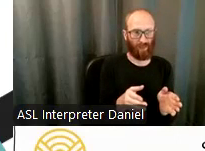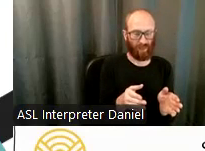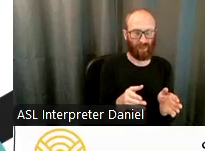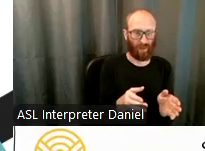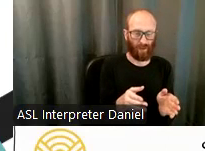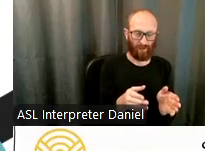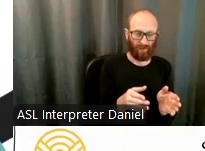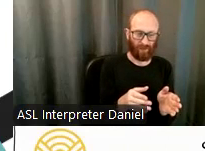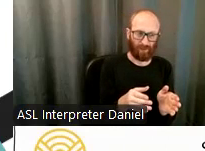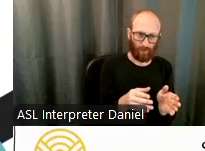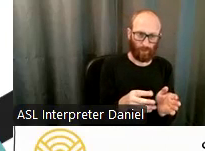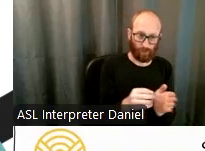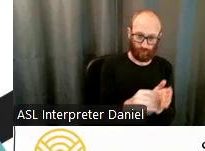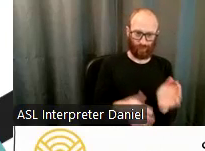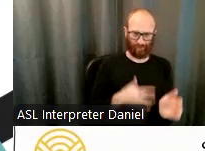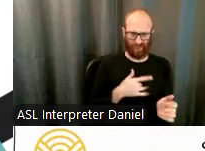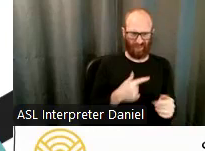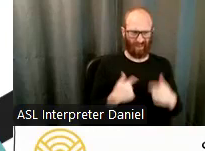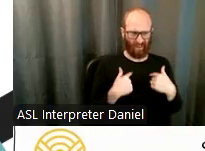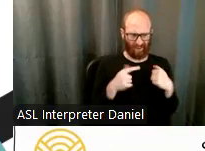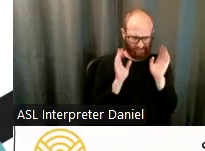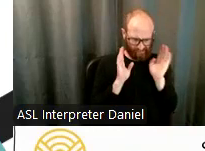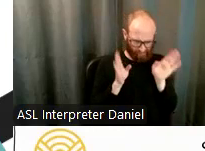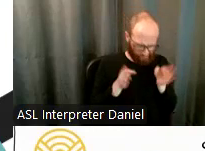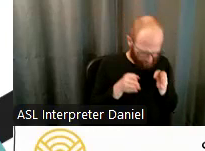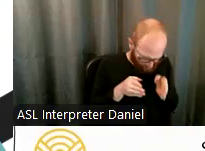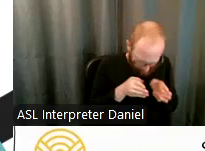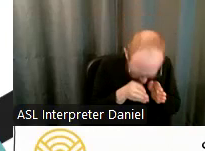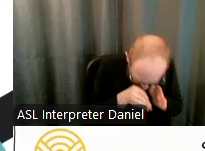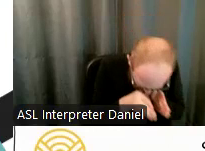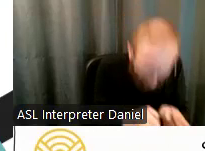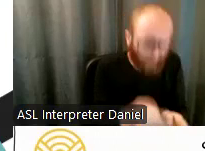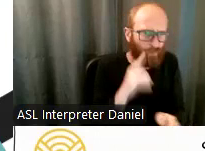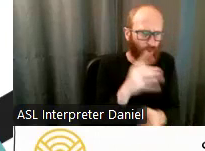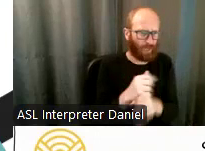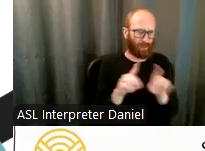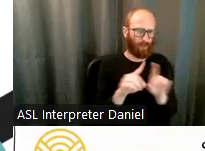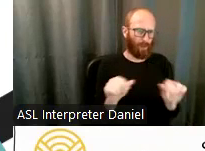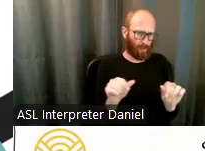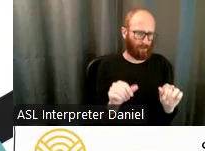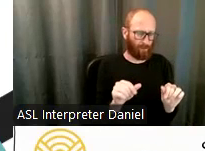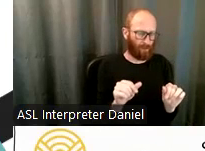and must squeeze themselves into meeting to get their diploma; and really shifts us to